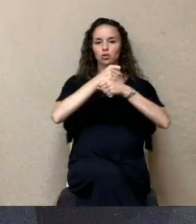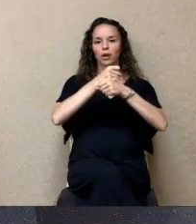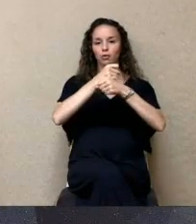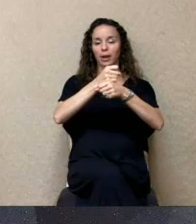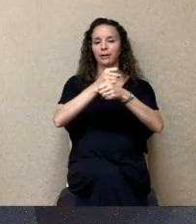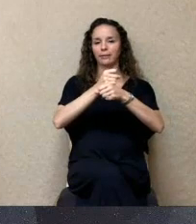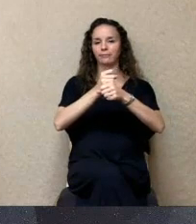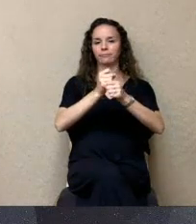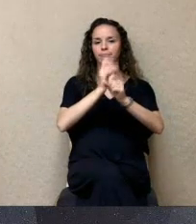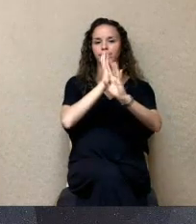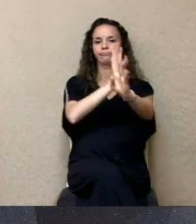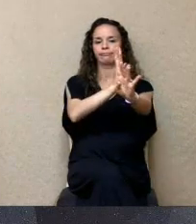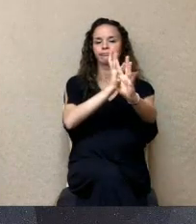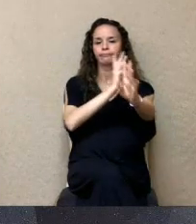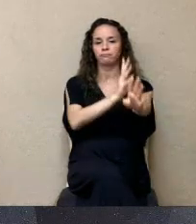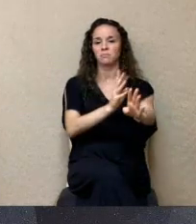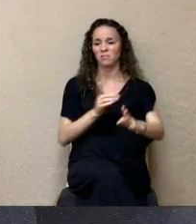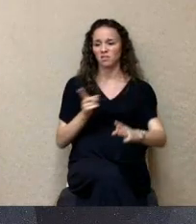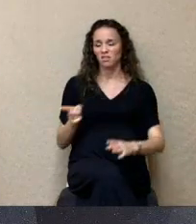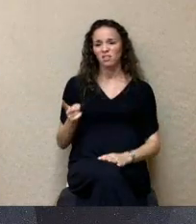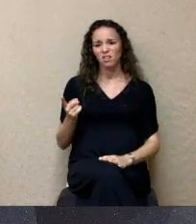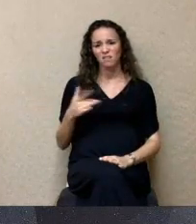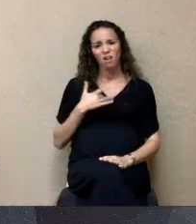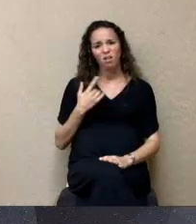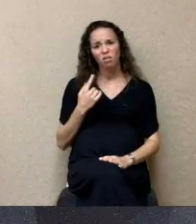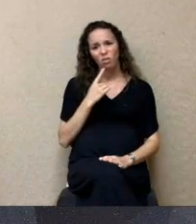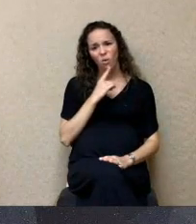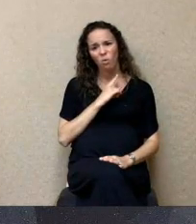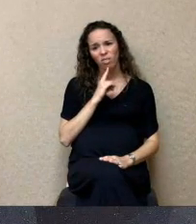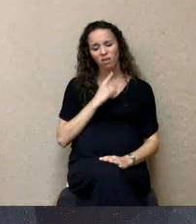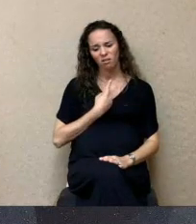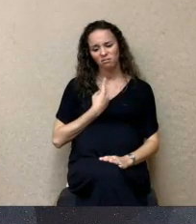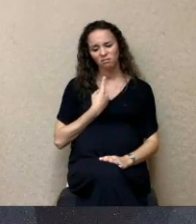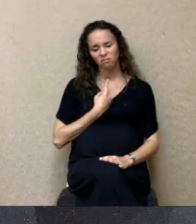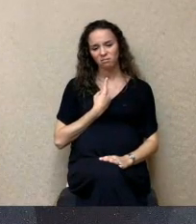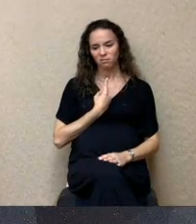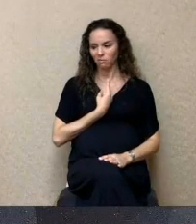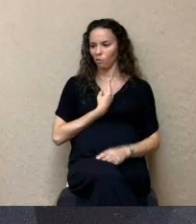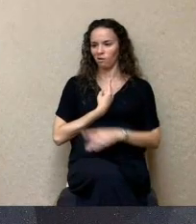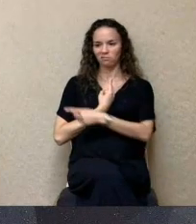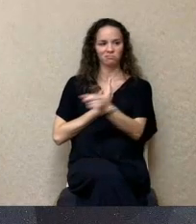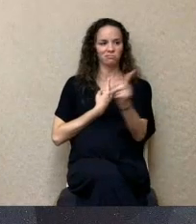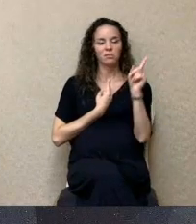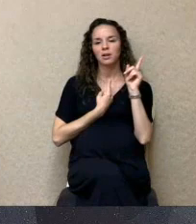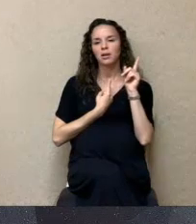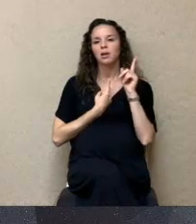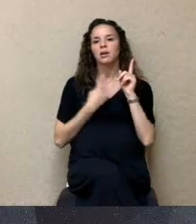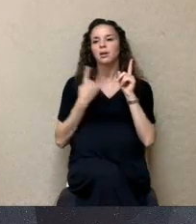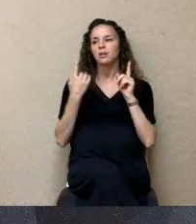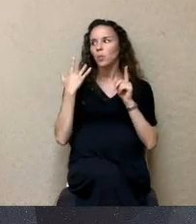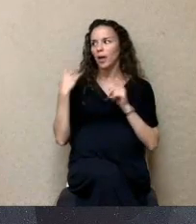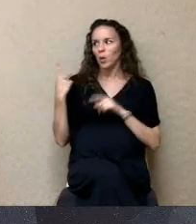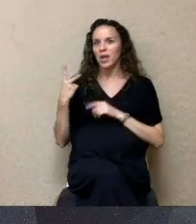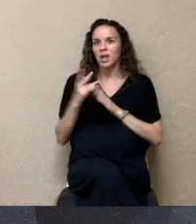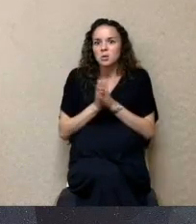Can you imagine how lonely that was being the first one? So, I think that's why we're so into advocacy and